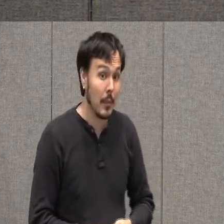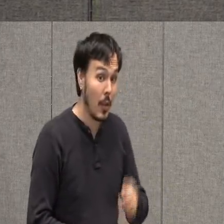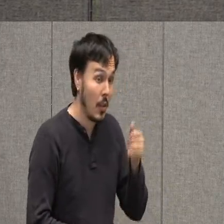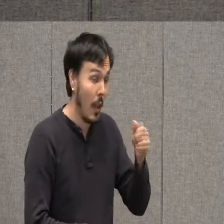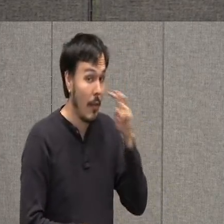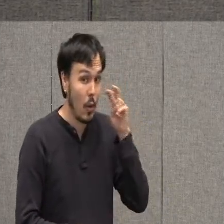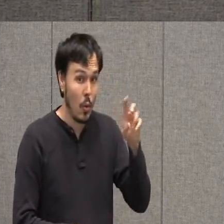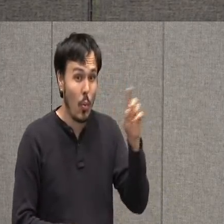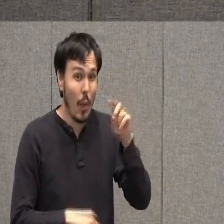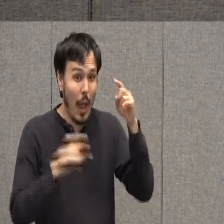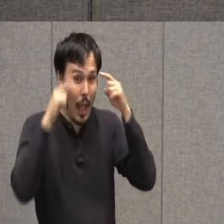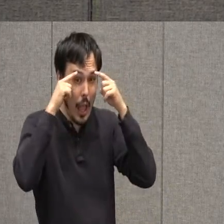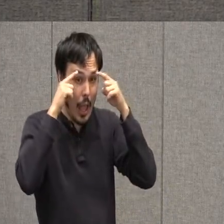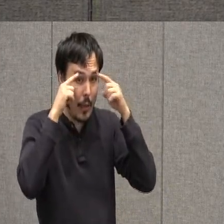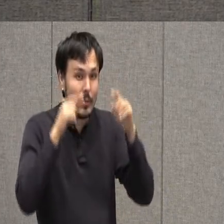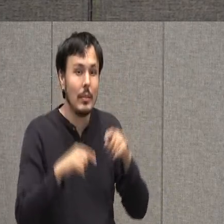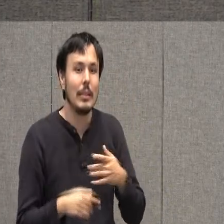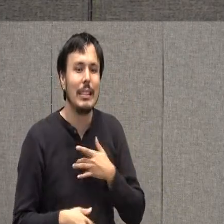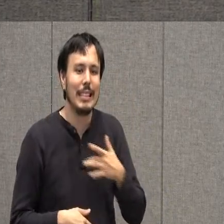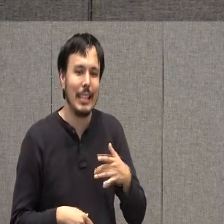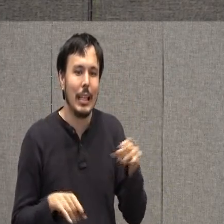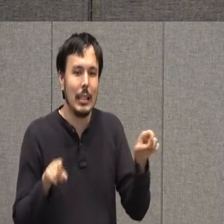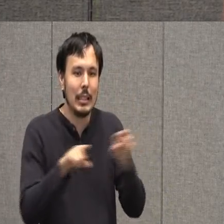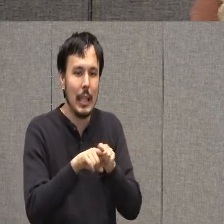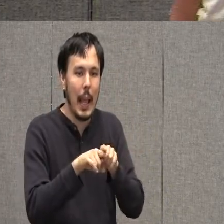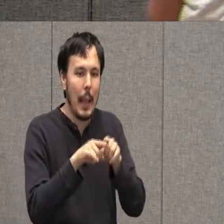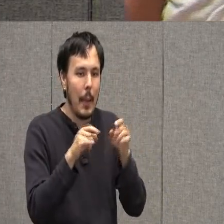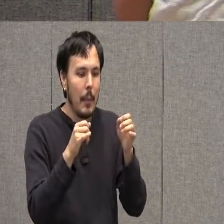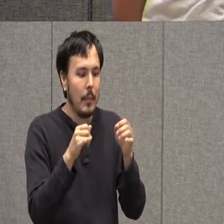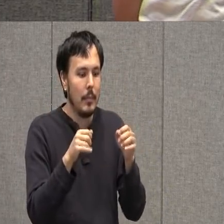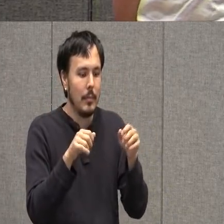they're pretty much the same length across as your eyes. - Oops. No, it's great.